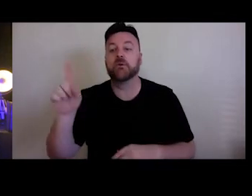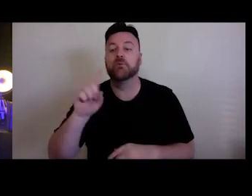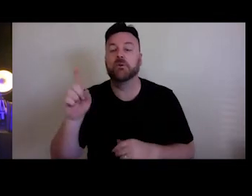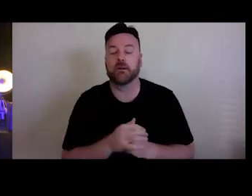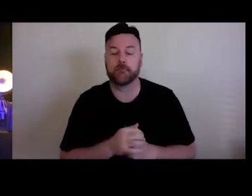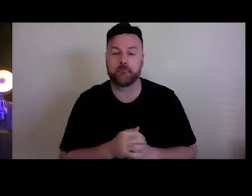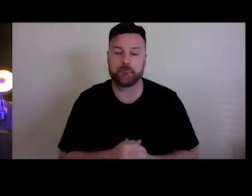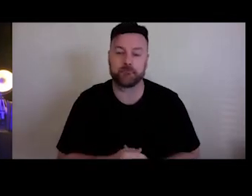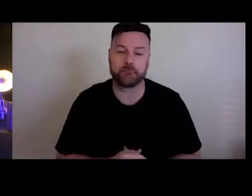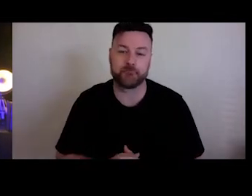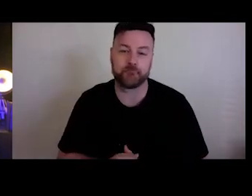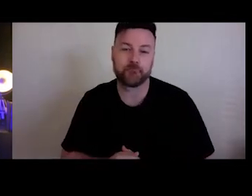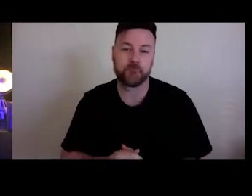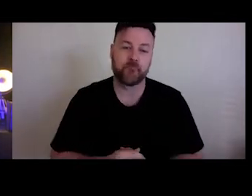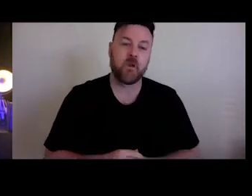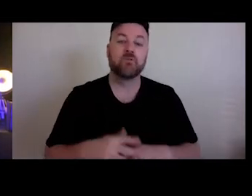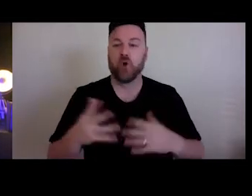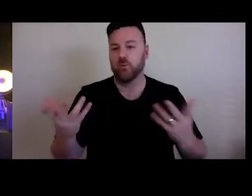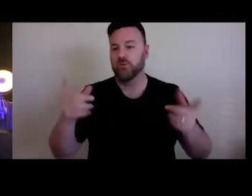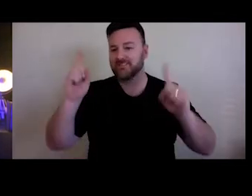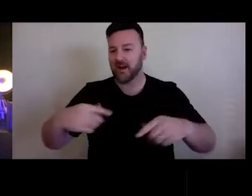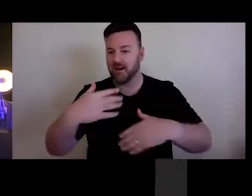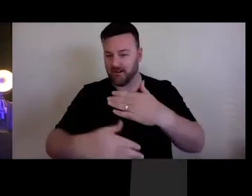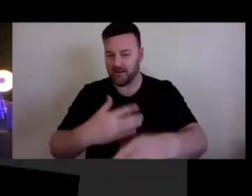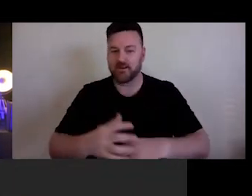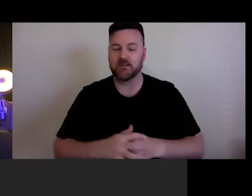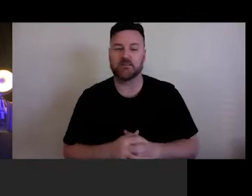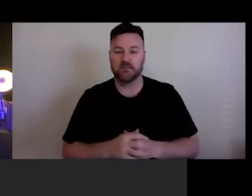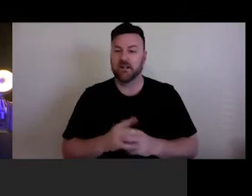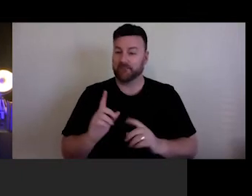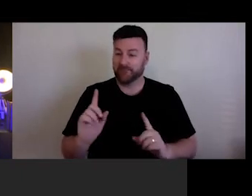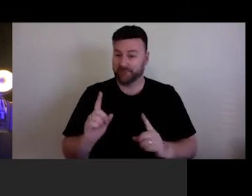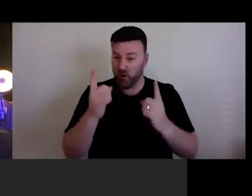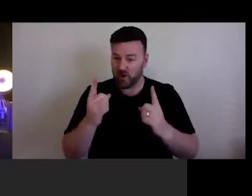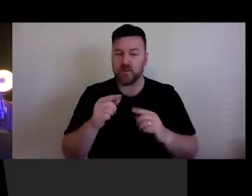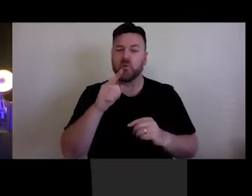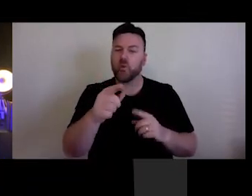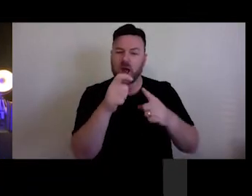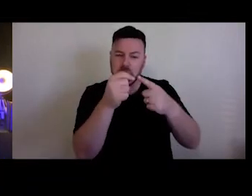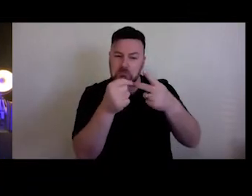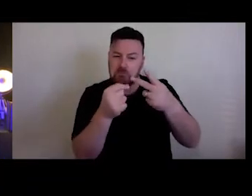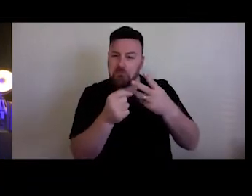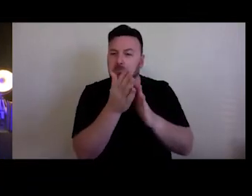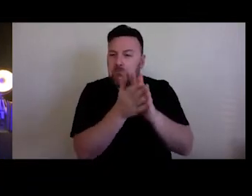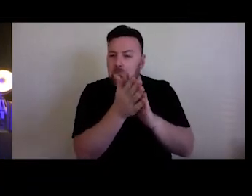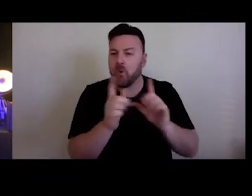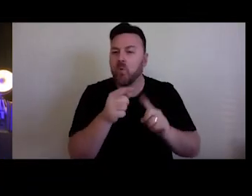well. But why don't we jump in. We're going to look first at some definitions of. These are little things you might need to know about